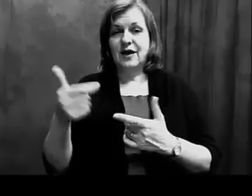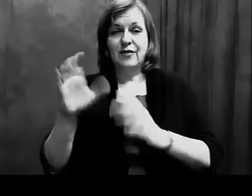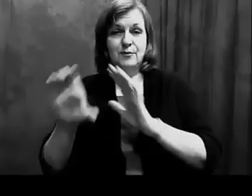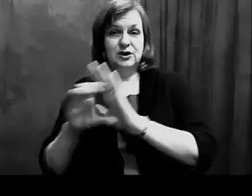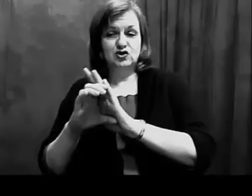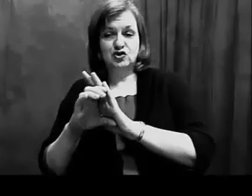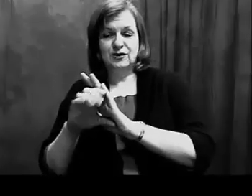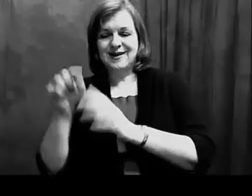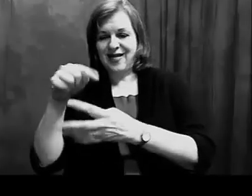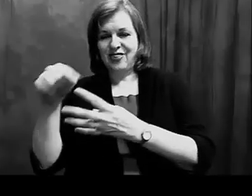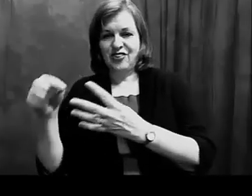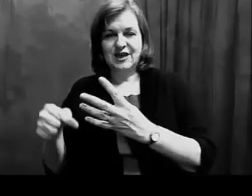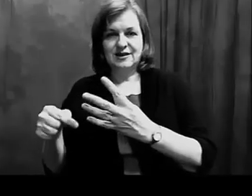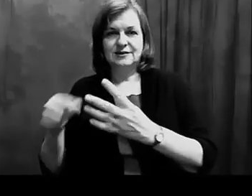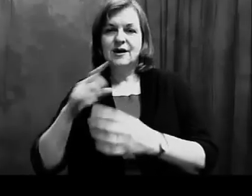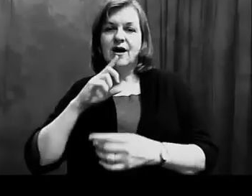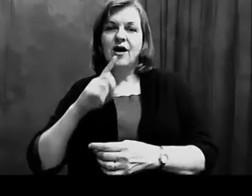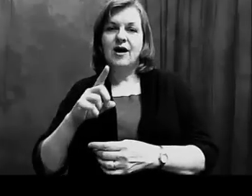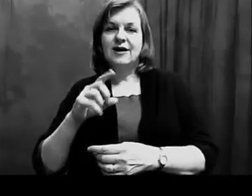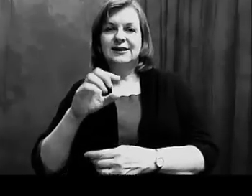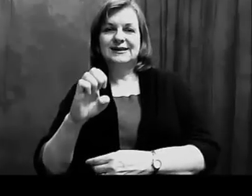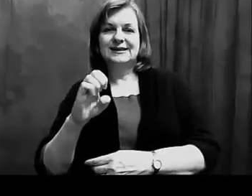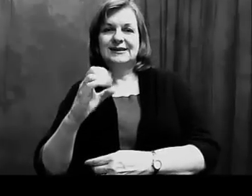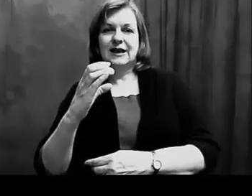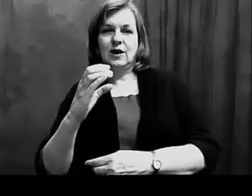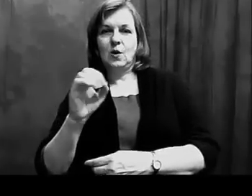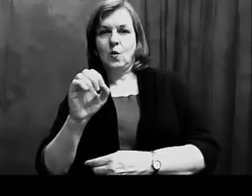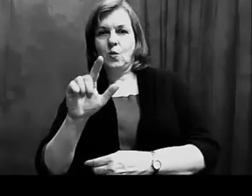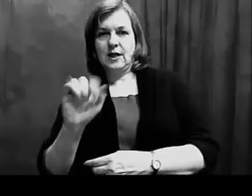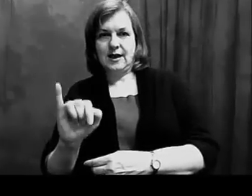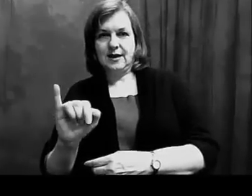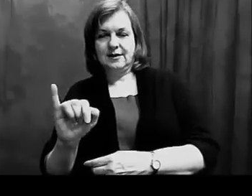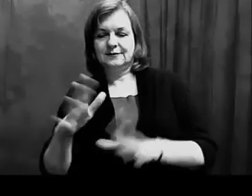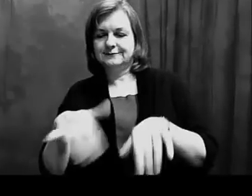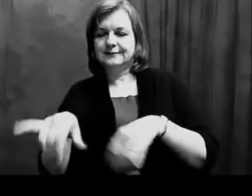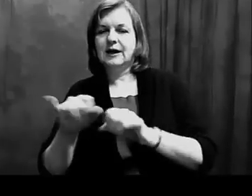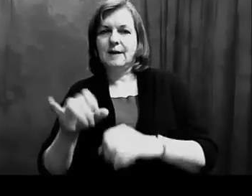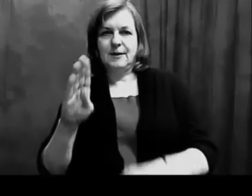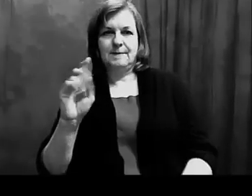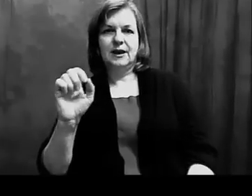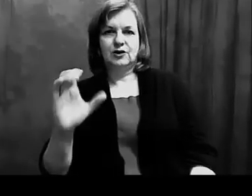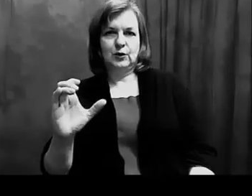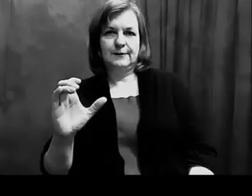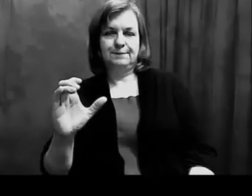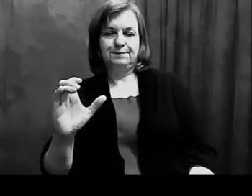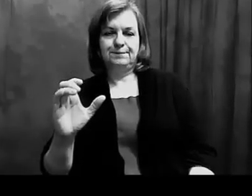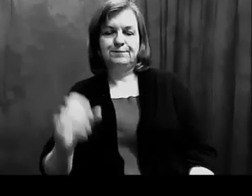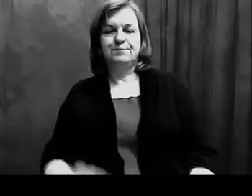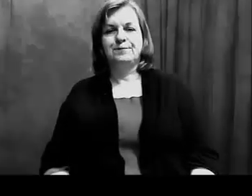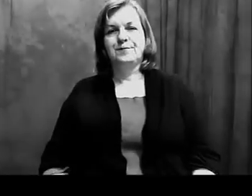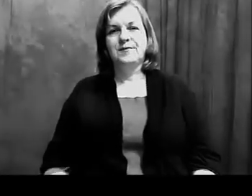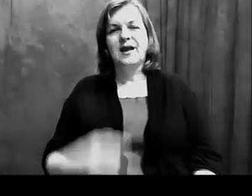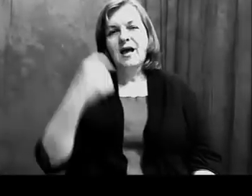one cut open for you and when we look at these guys these